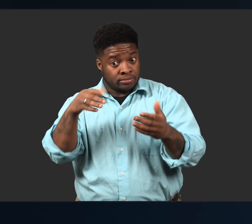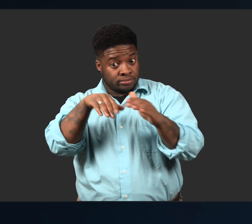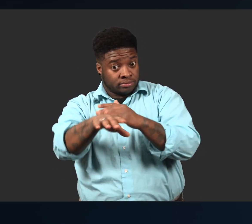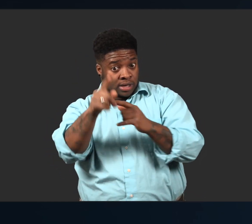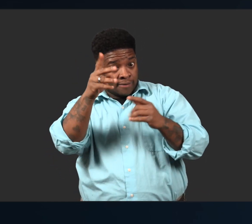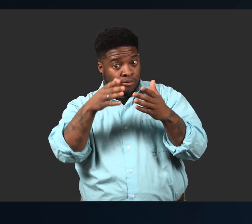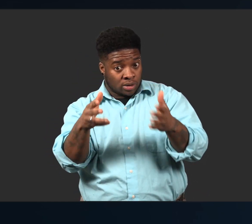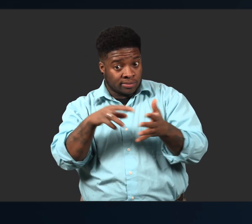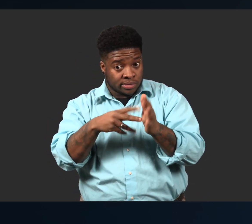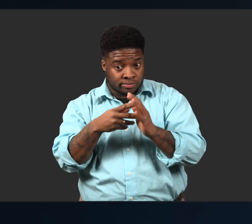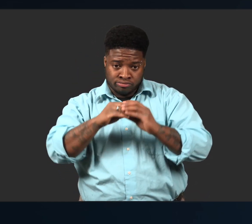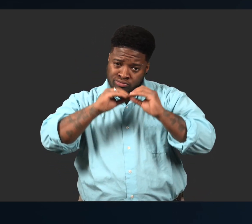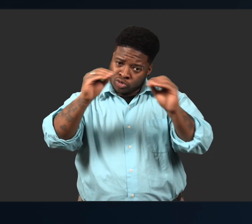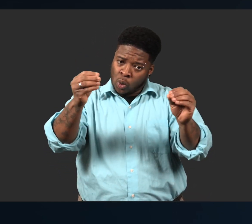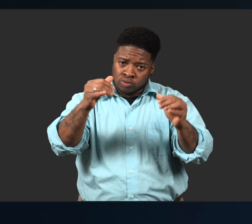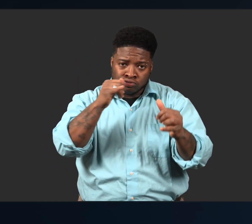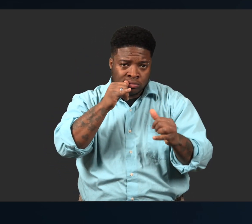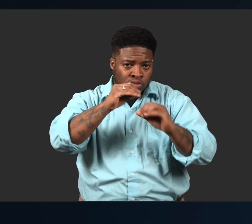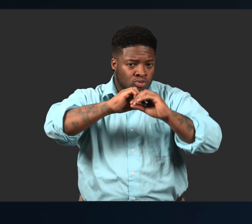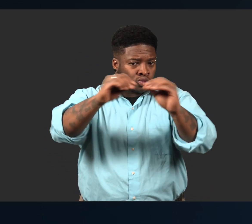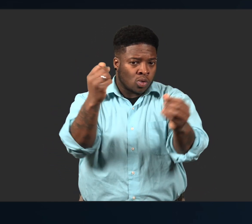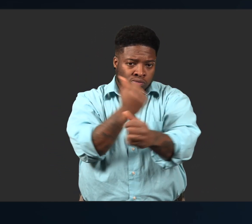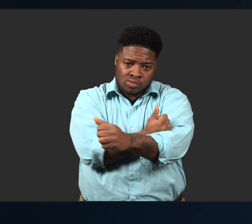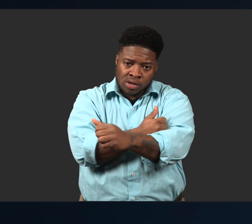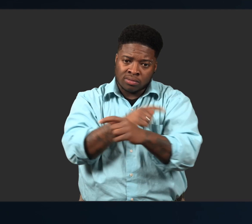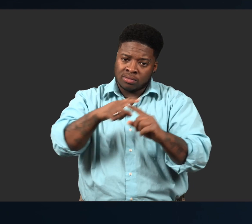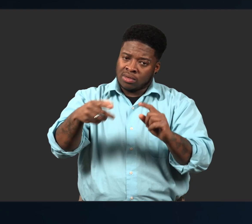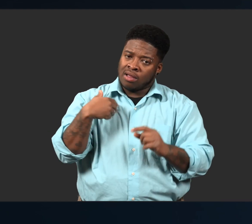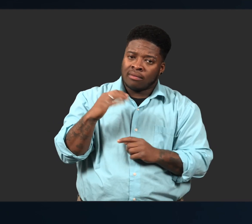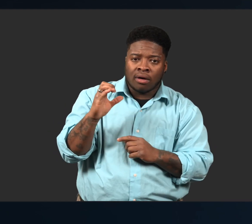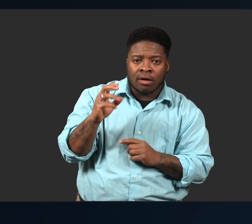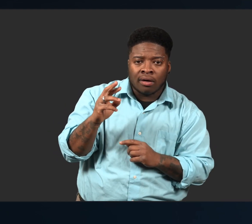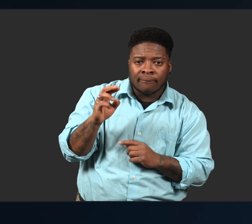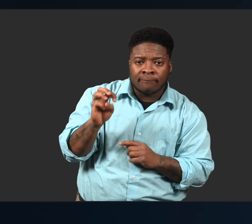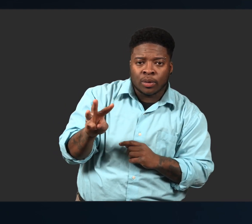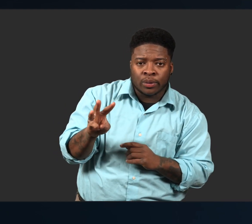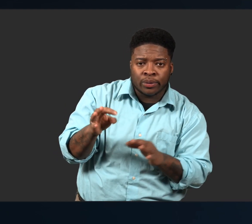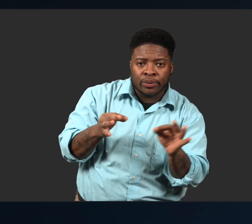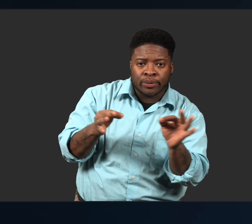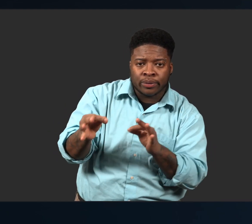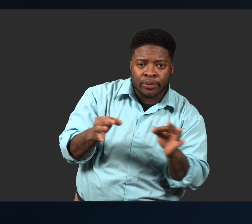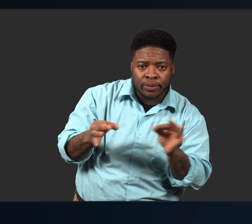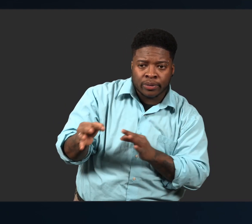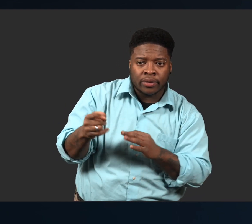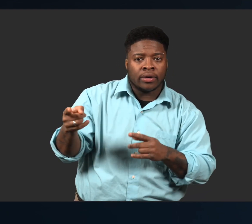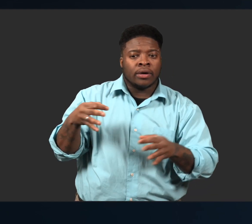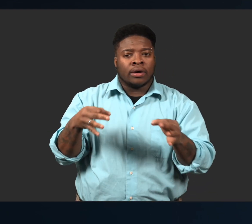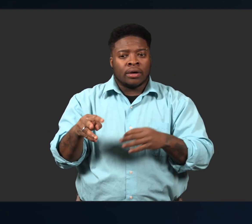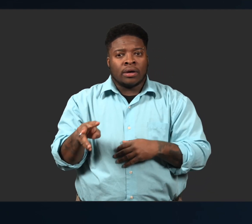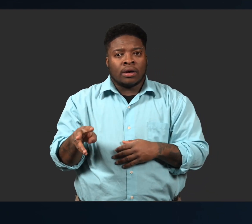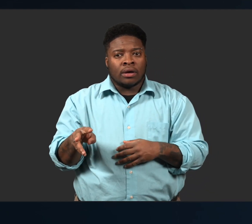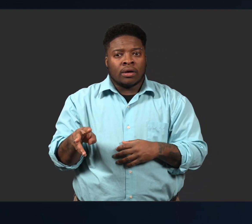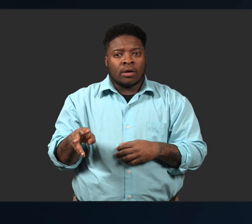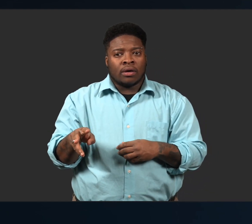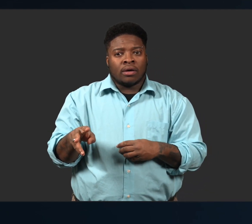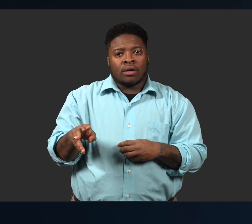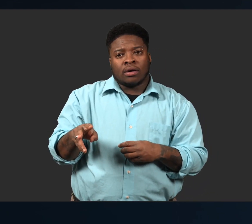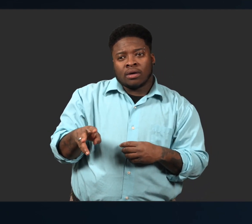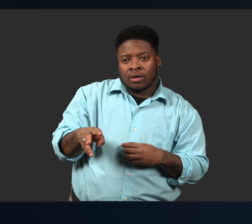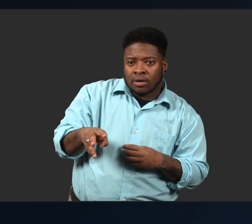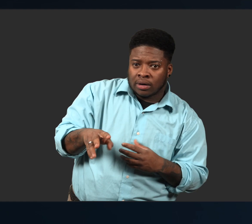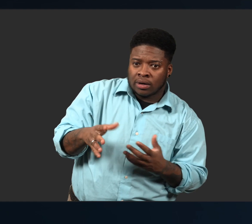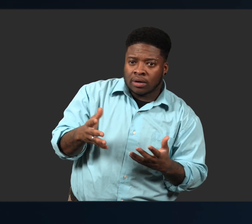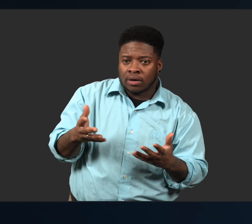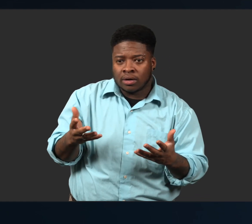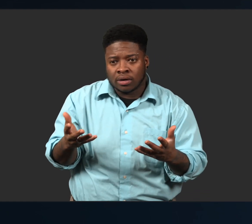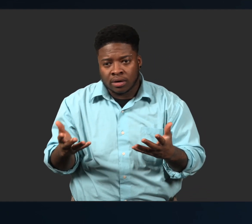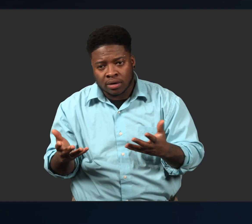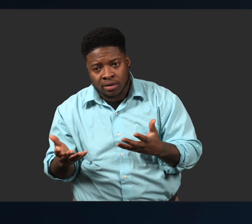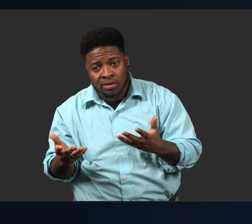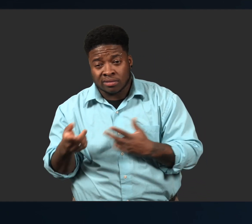Halfway house rules include no alcohol, no drugs, and a strict curfew, all of which is explained to Alice.